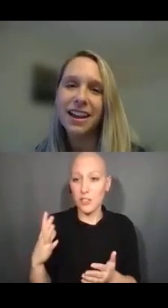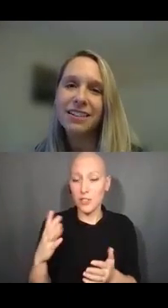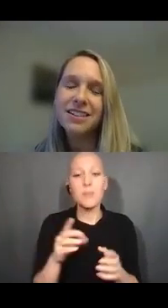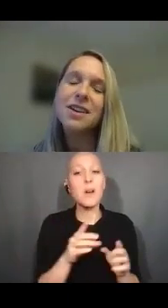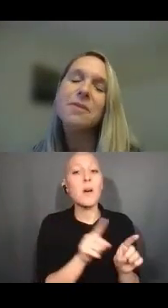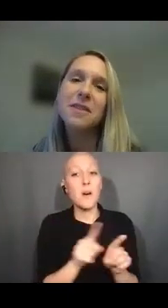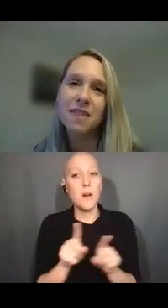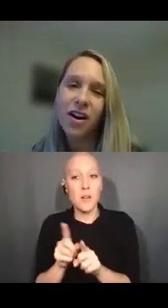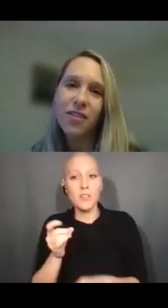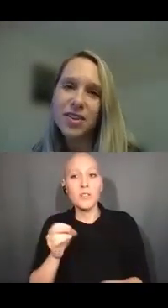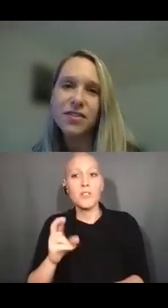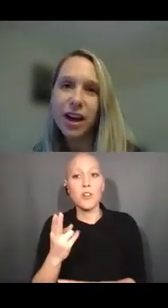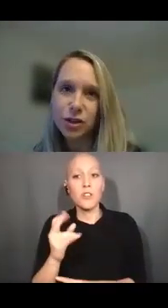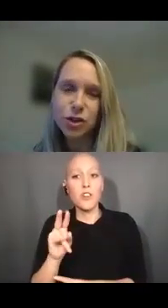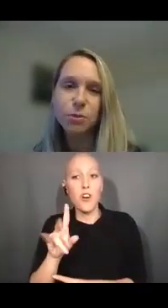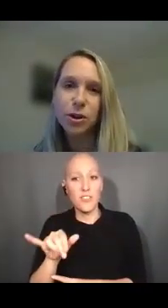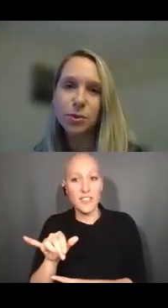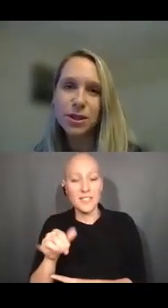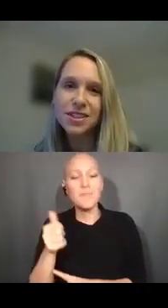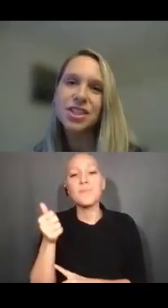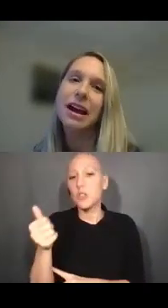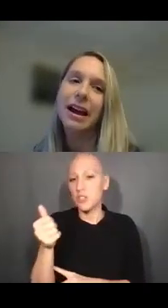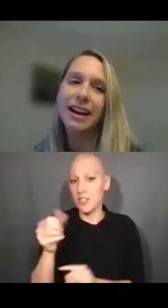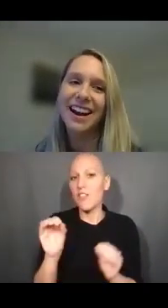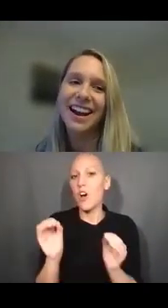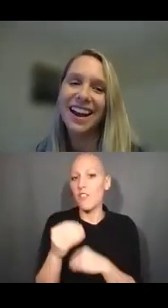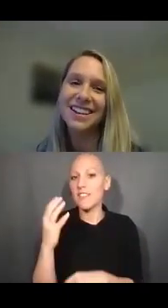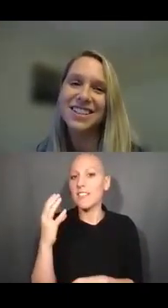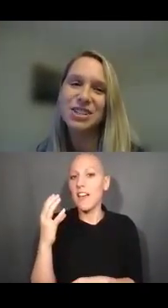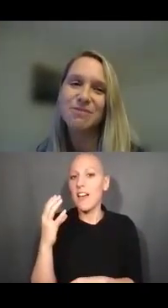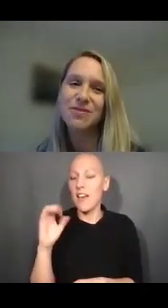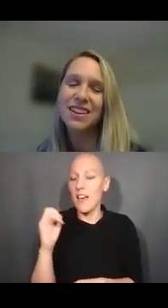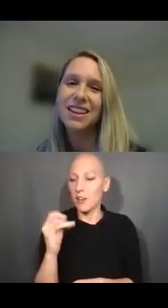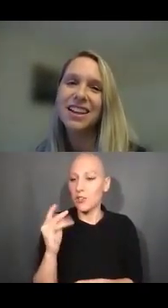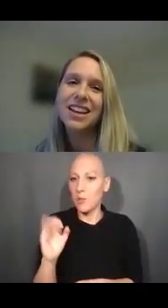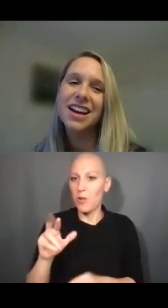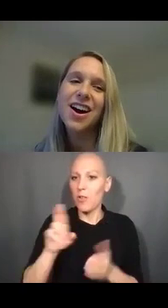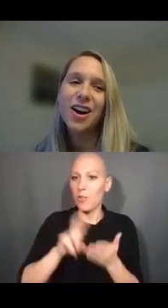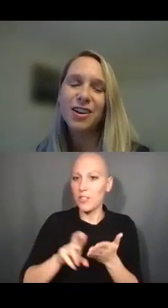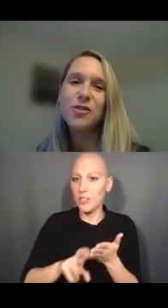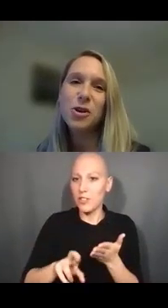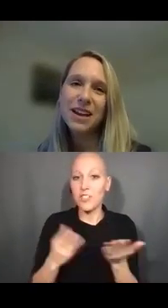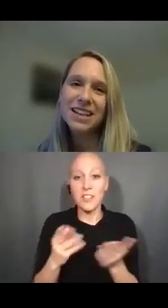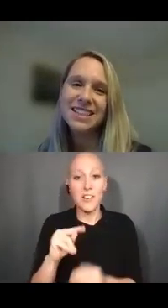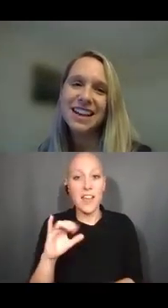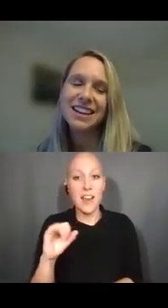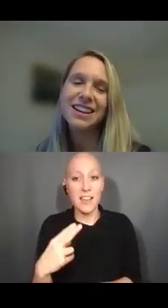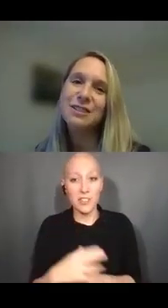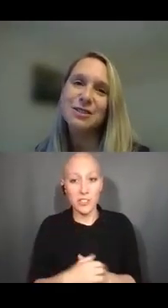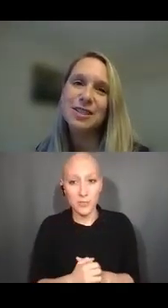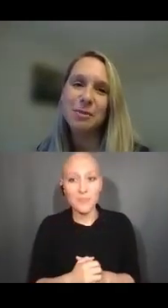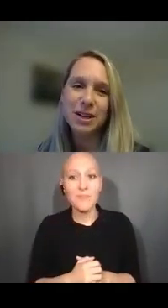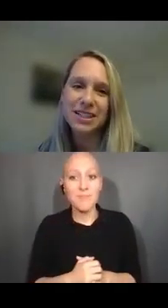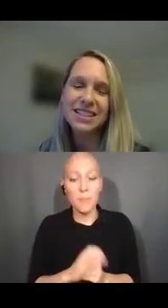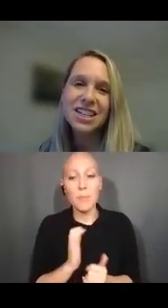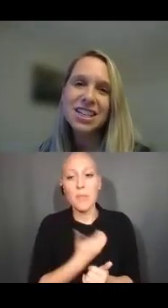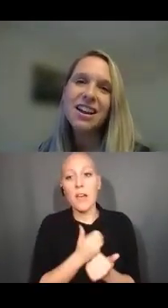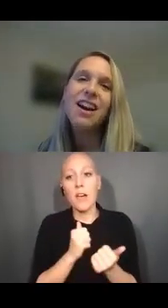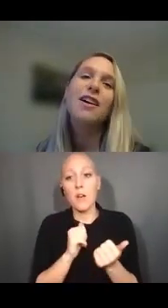Analyst within the office of Extramural Research at NIH. Our format today includes a presentation